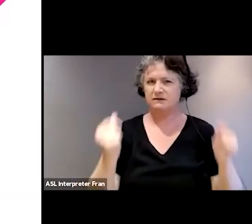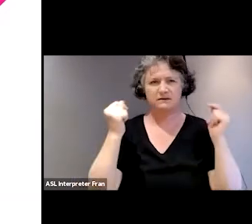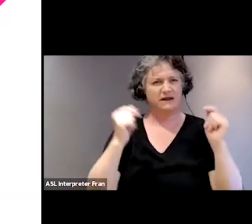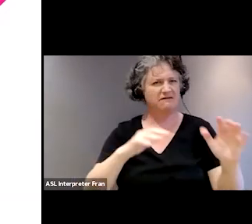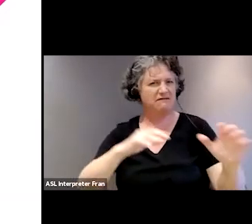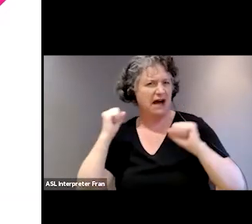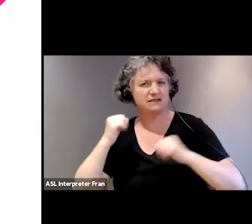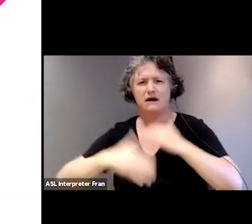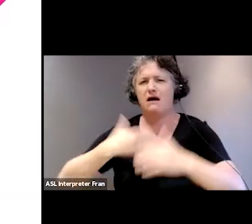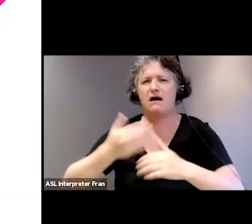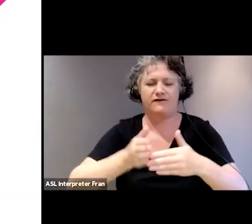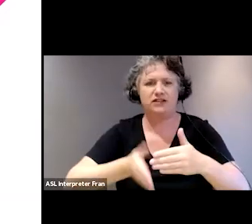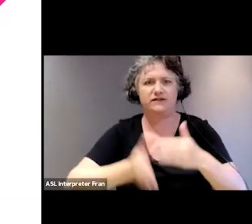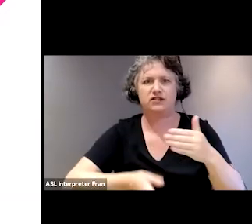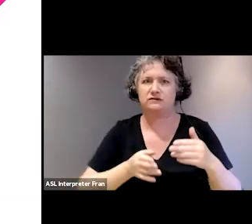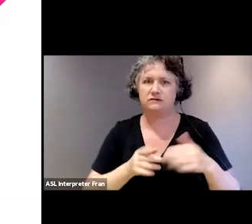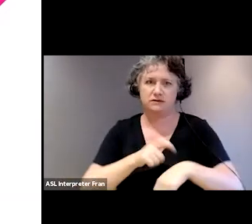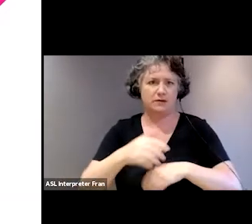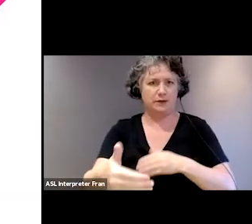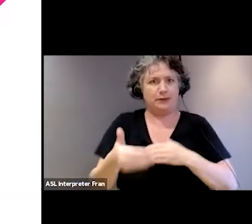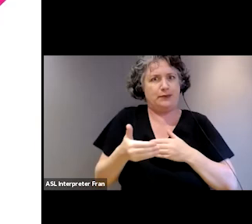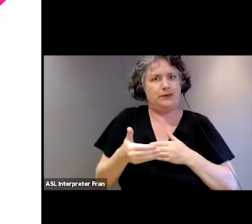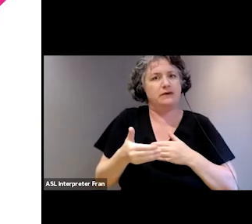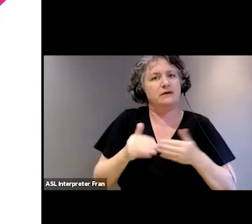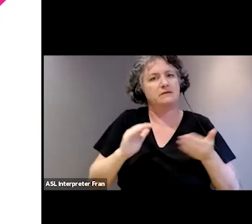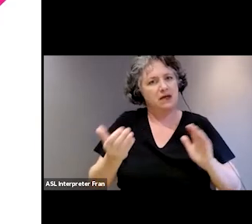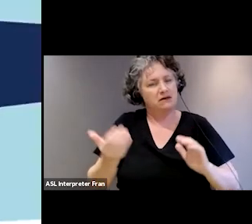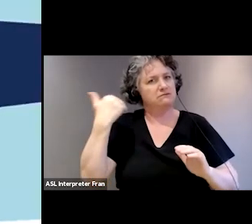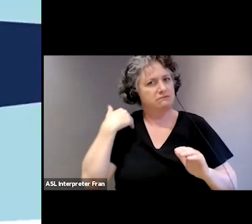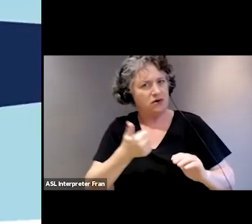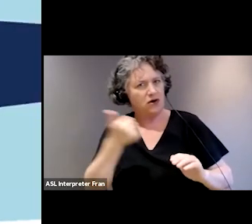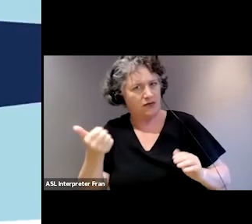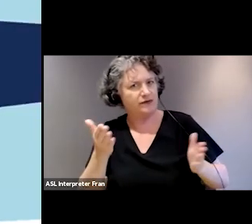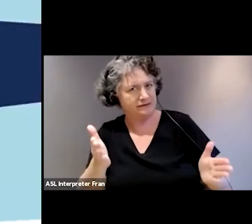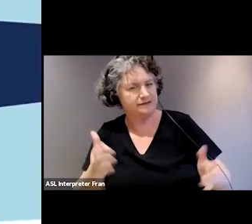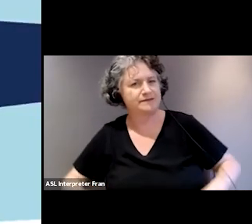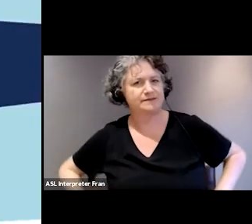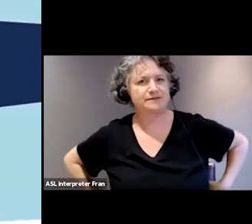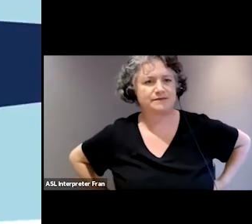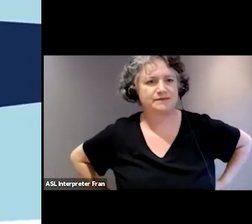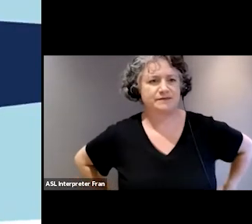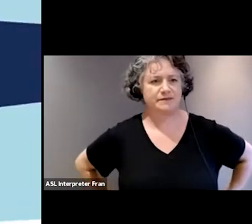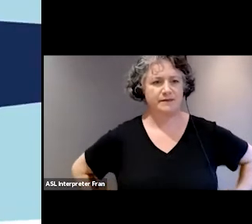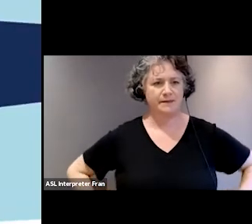COVID 19 vaccines were developed quickly, but without rushing or skipping any safety steps. This is possible because of advances in science , global